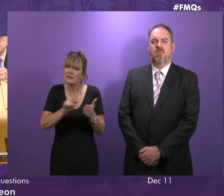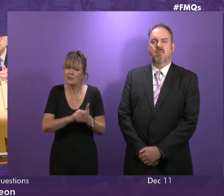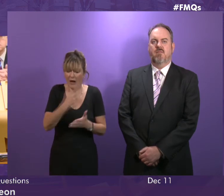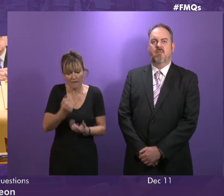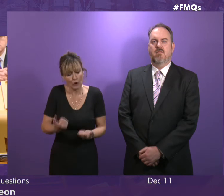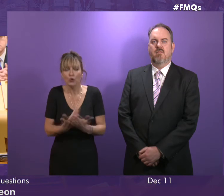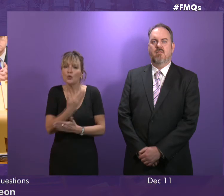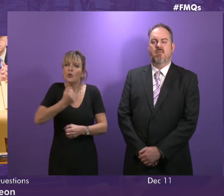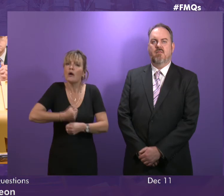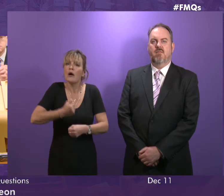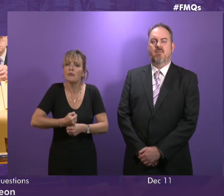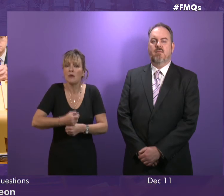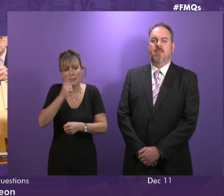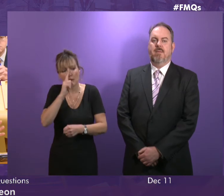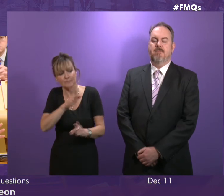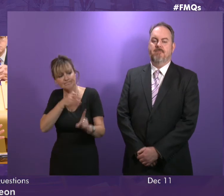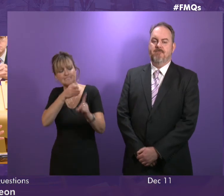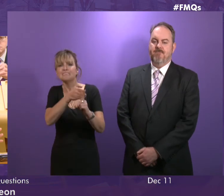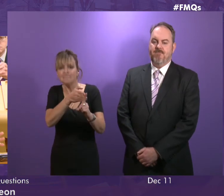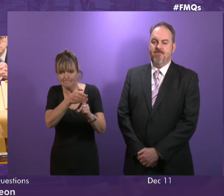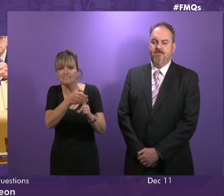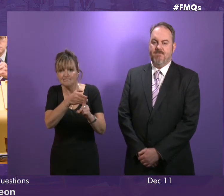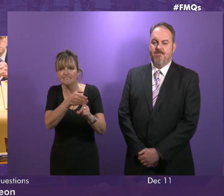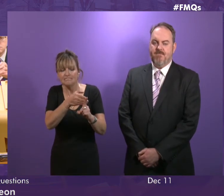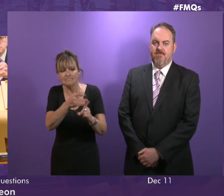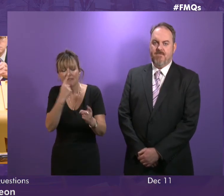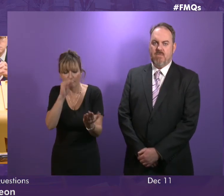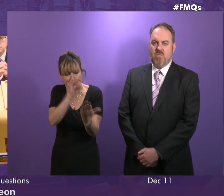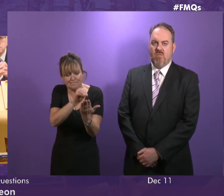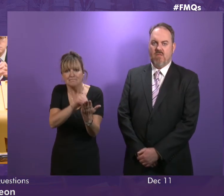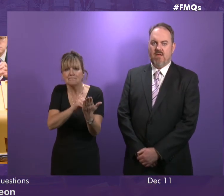to tackling the climate emergency—not just to the setting of the targets but to the actions